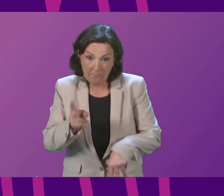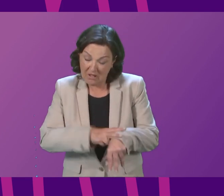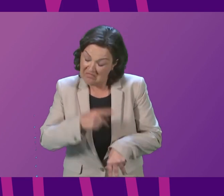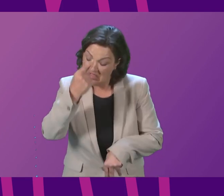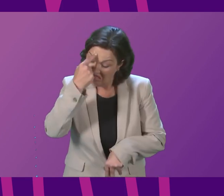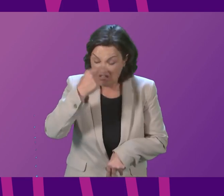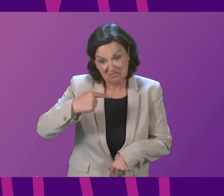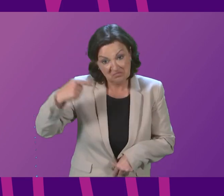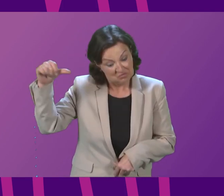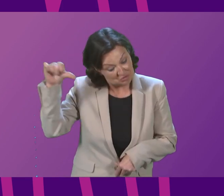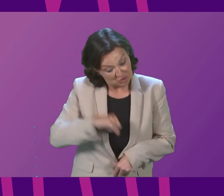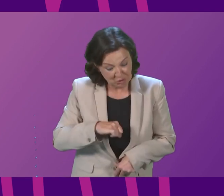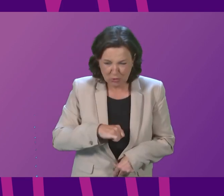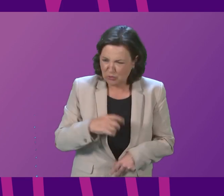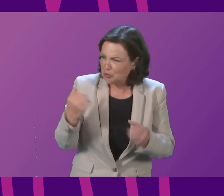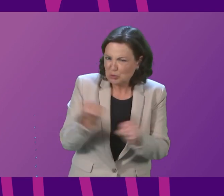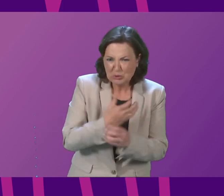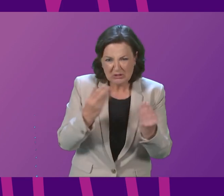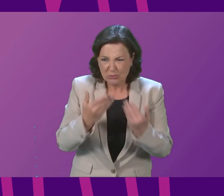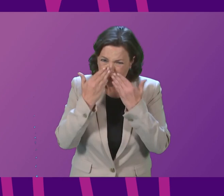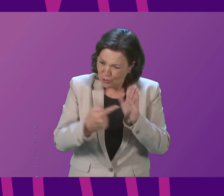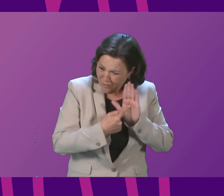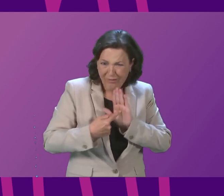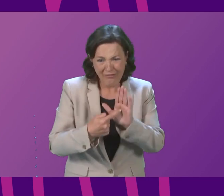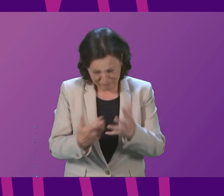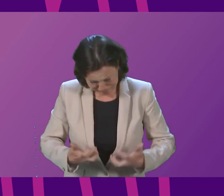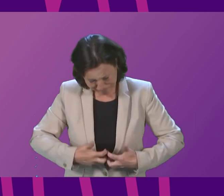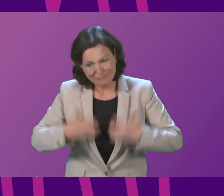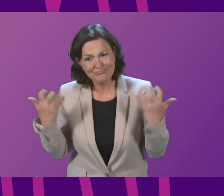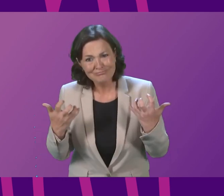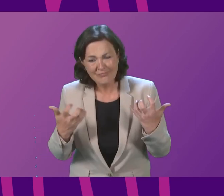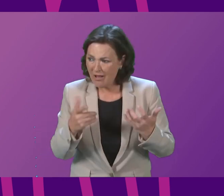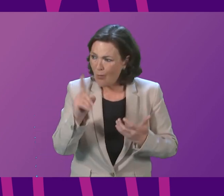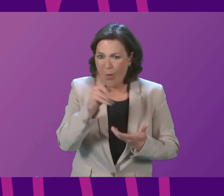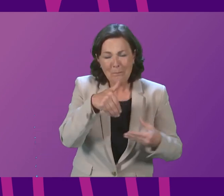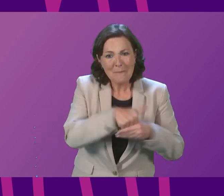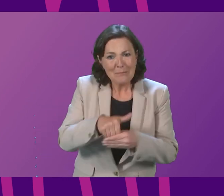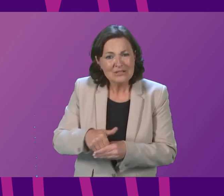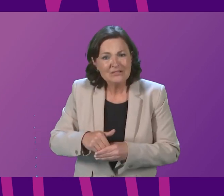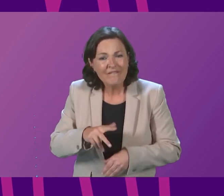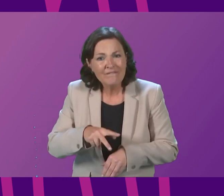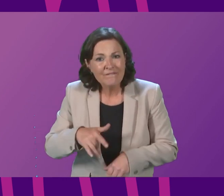to demonstrate the “palpable anger” that members of the SPF feel. Such a low offer has been made despite the fact that the police have done an exemplary